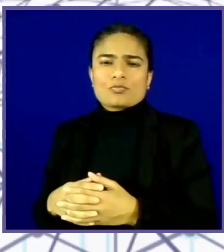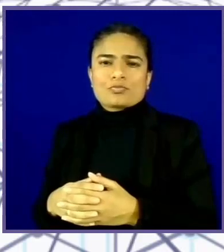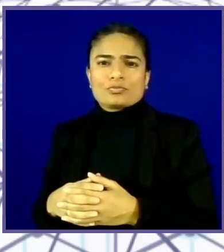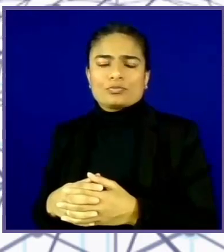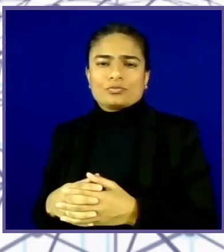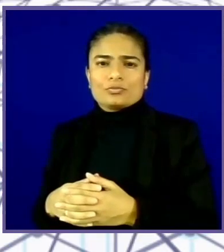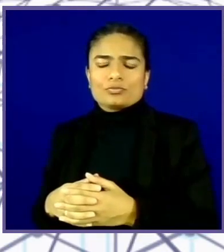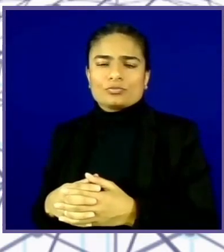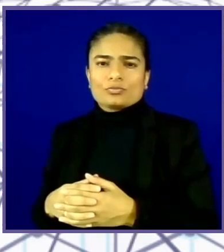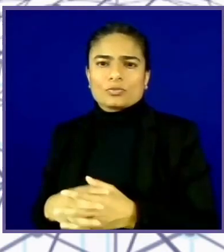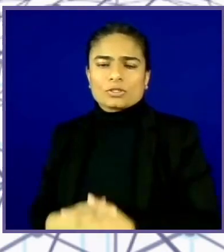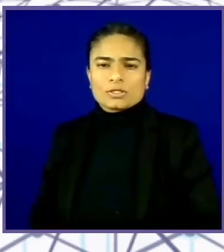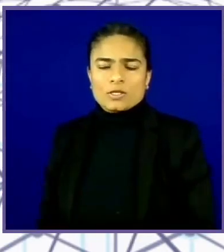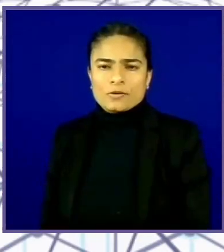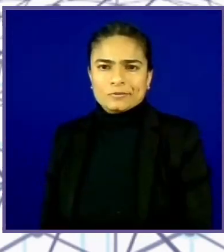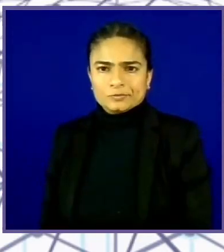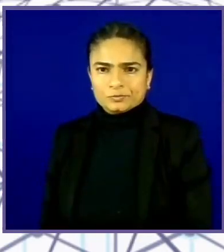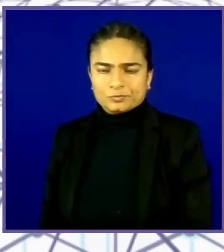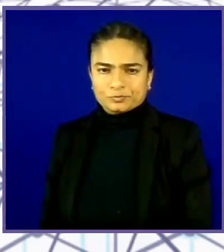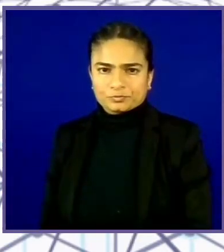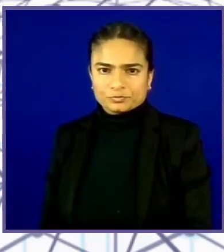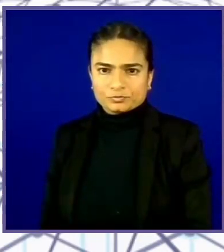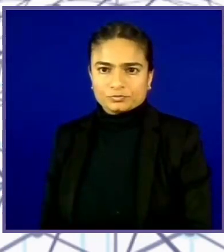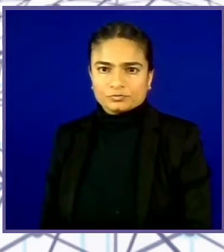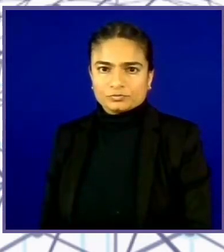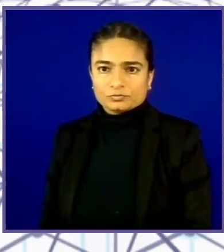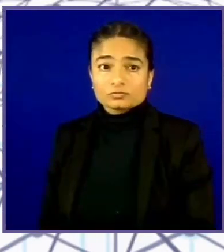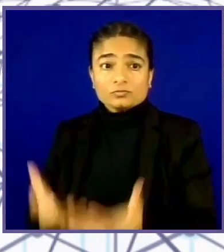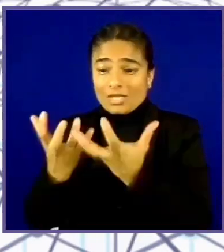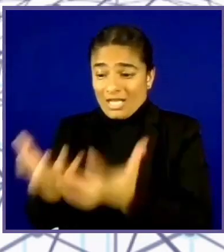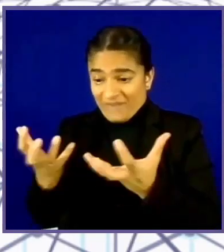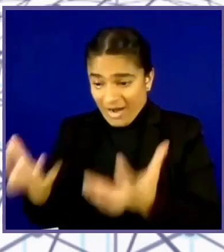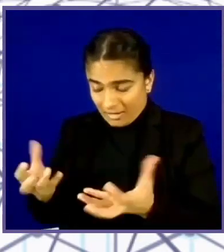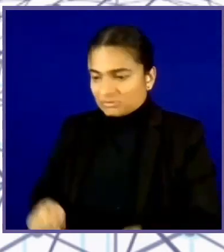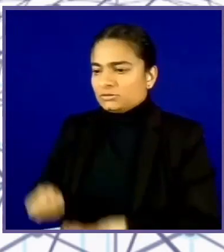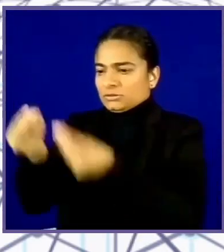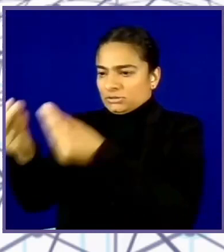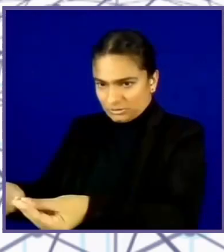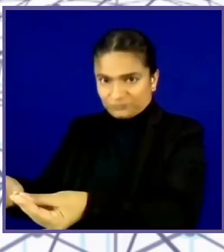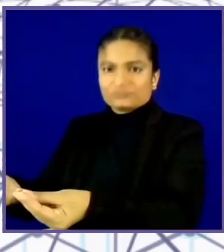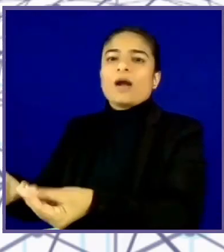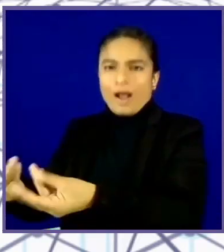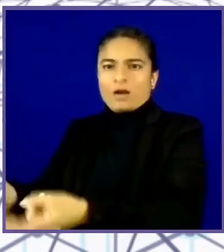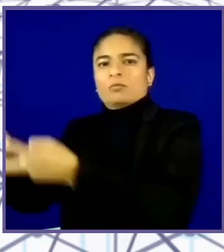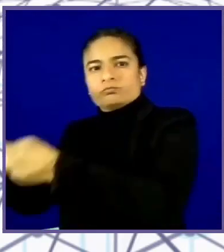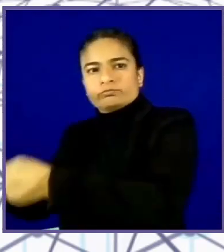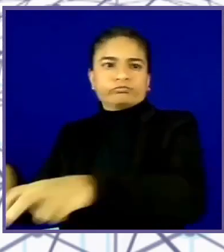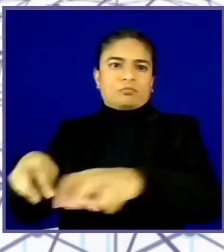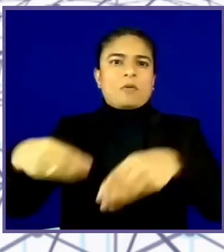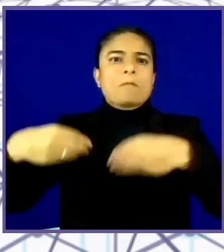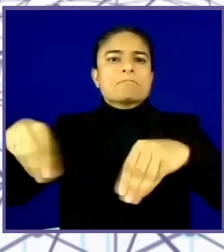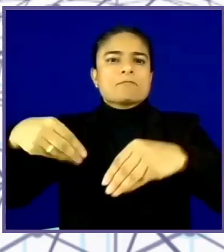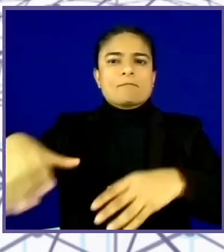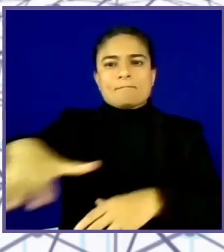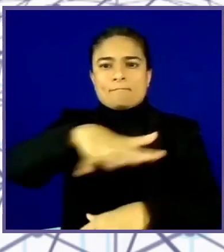In this particular case UCL and It madras is helping us validation of developed technologies.